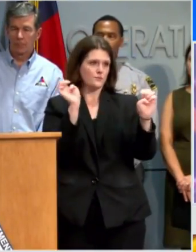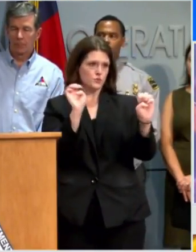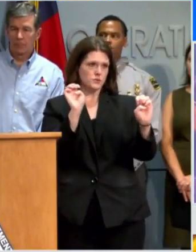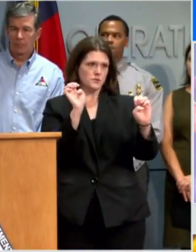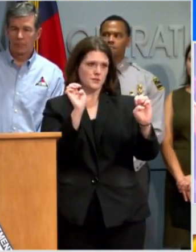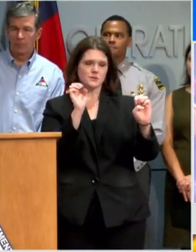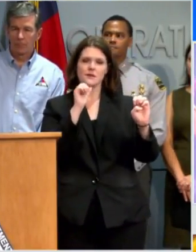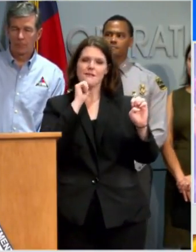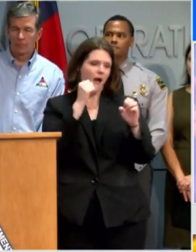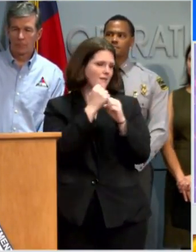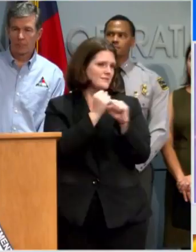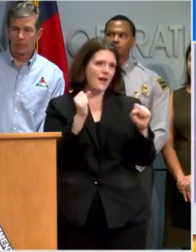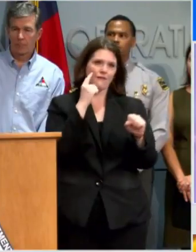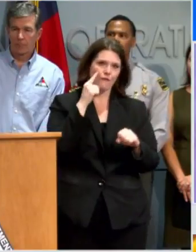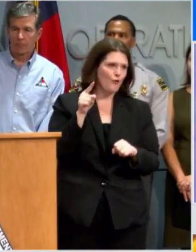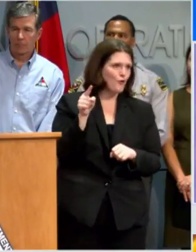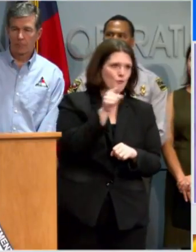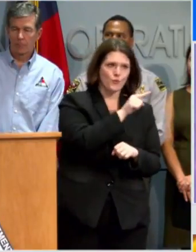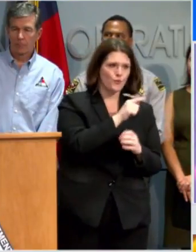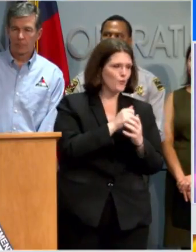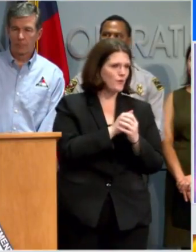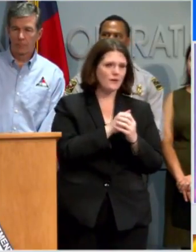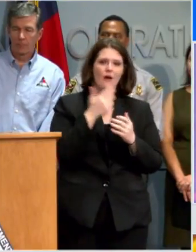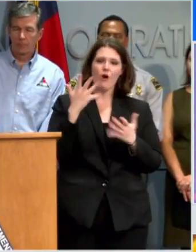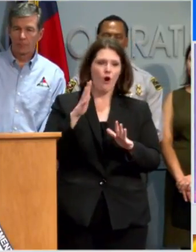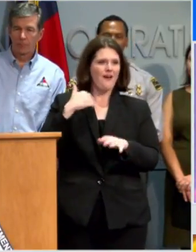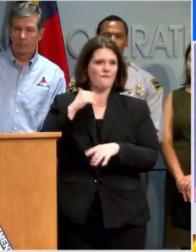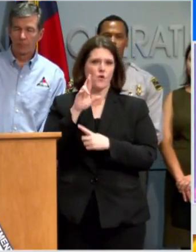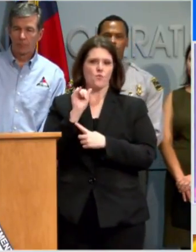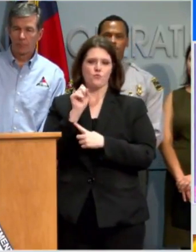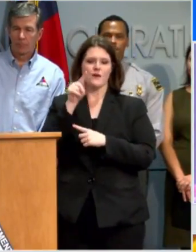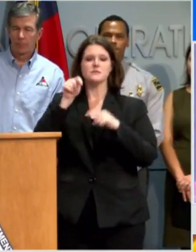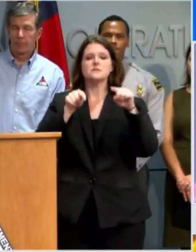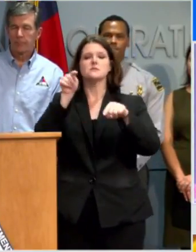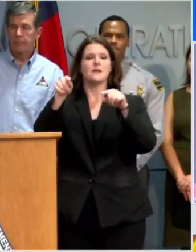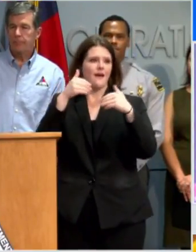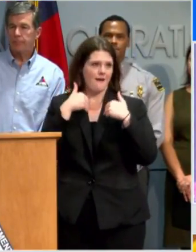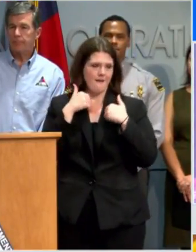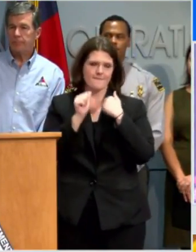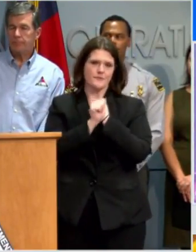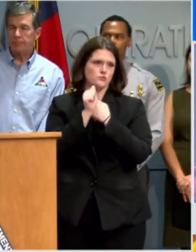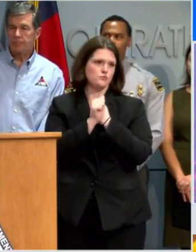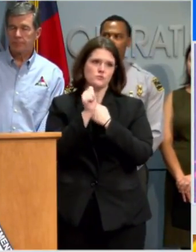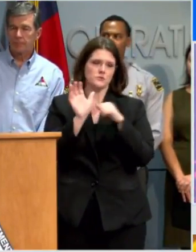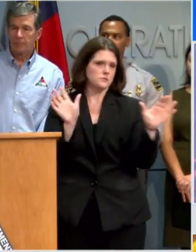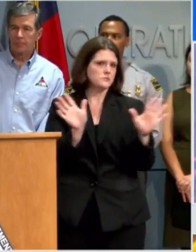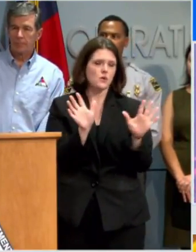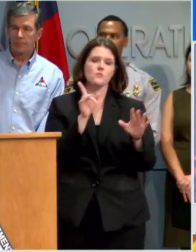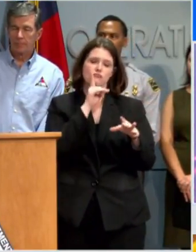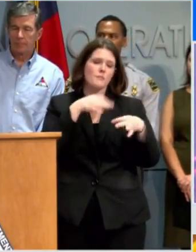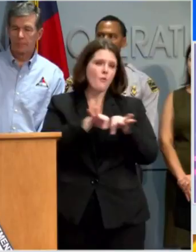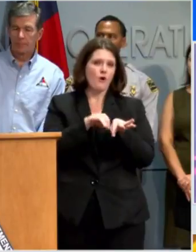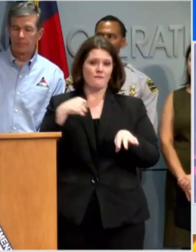TOO RISKY FOR OUR CITIZENS ARE THE ROUTES THAT WE HAVE ONLY SUPPORT FIRST RESPONDERS, THEY ARE NOT SAFE ROUTES, THEY HAVE